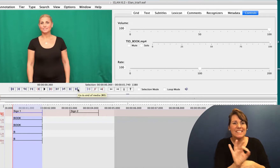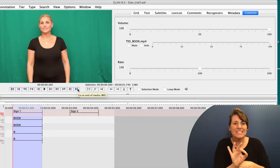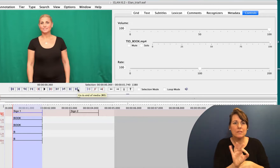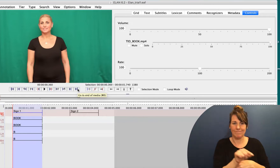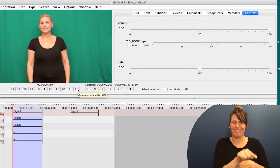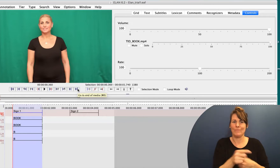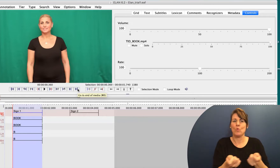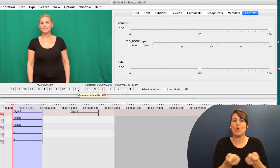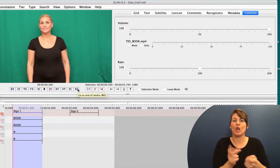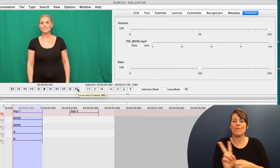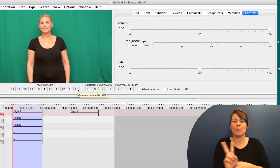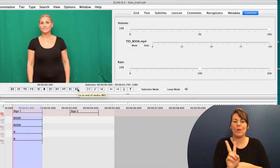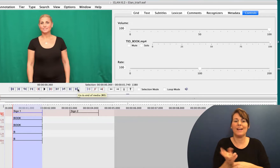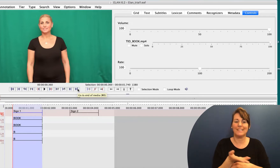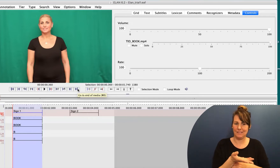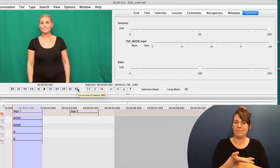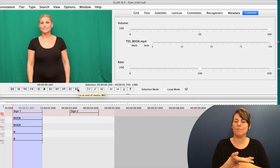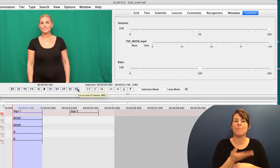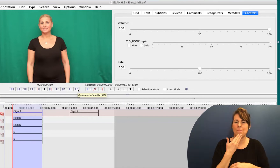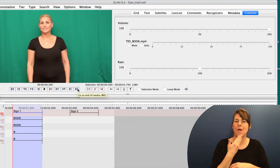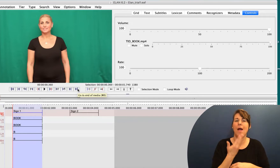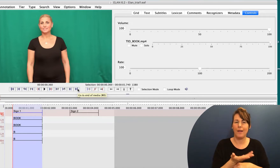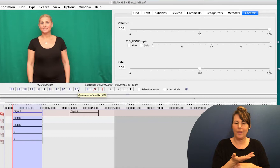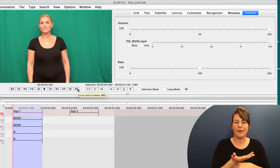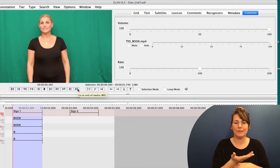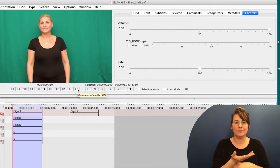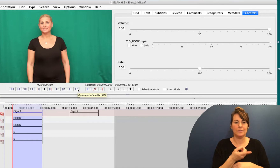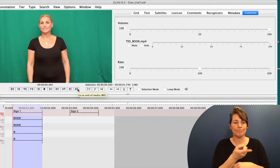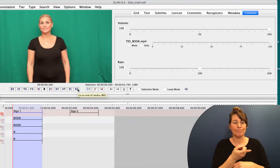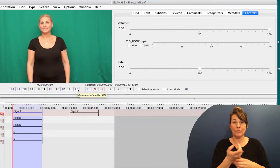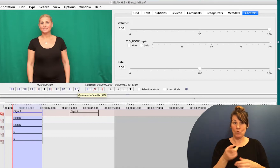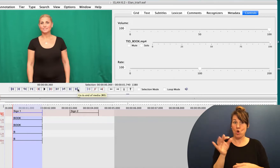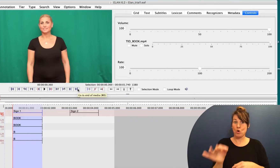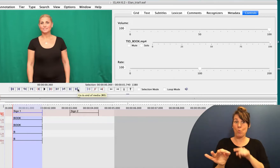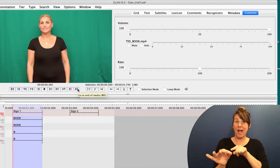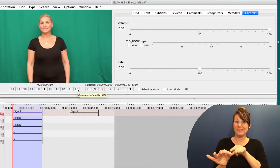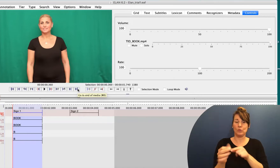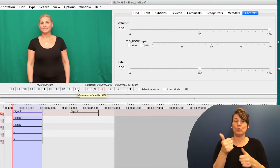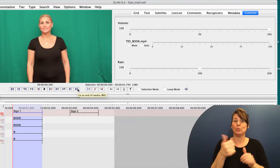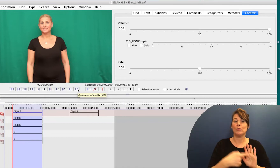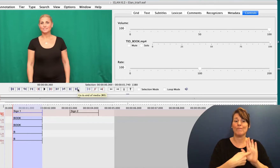or values that you can repeatedly use for each annotation.